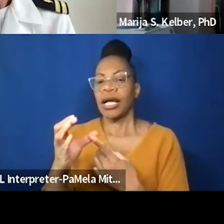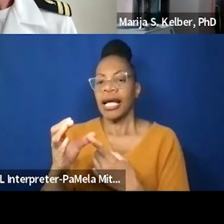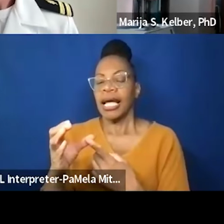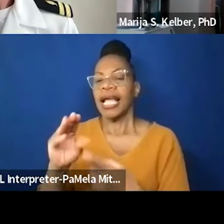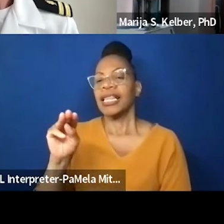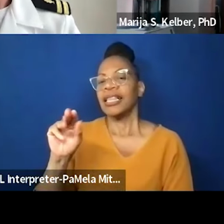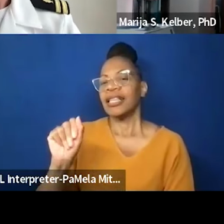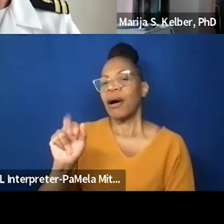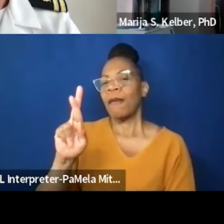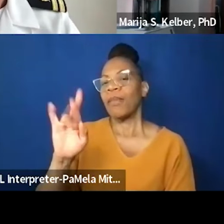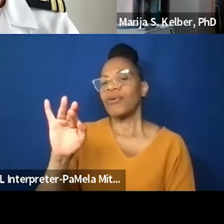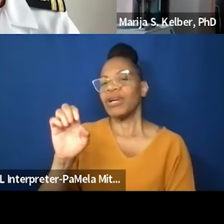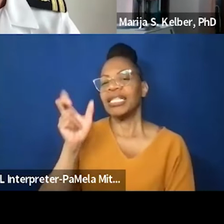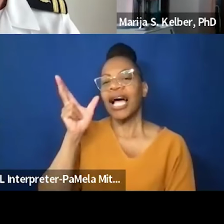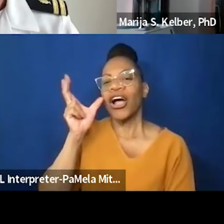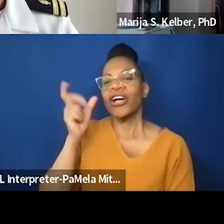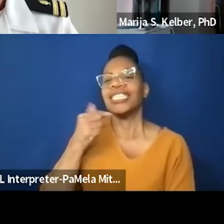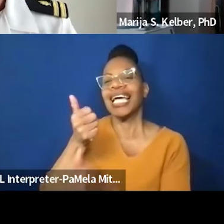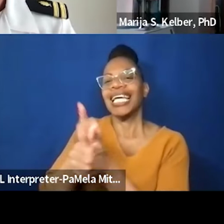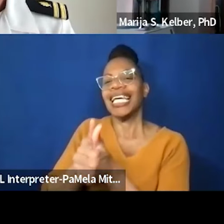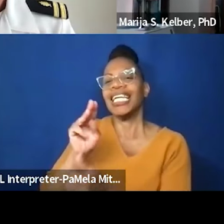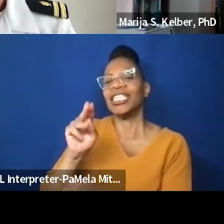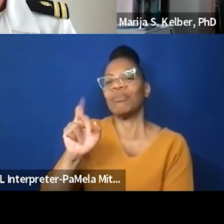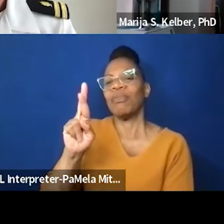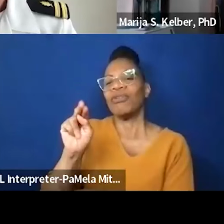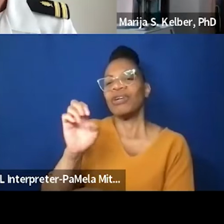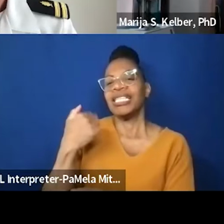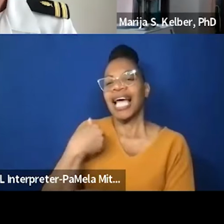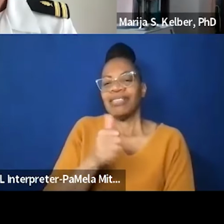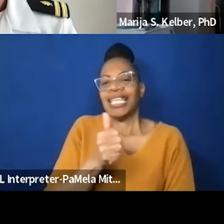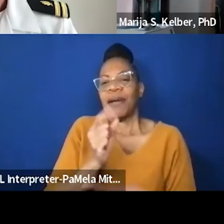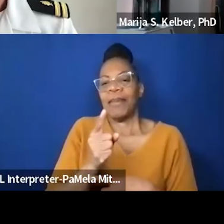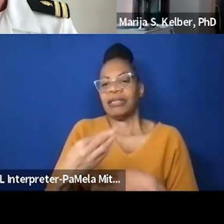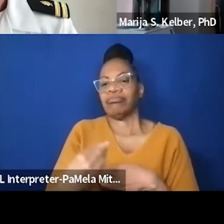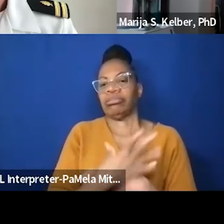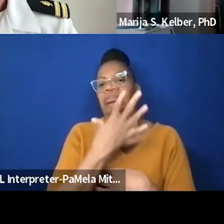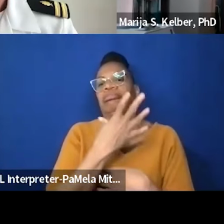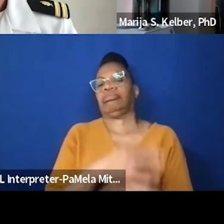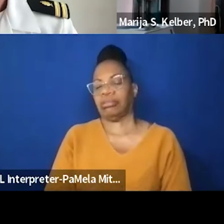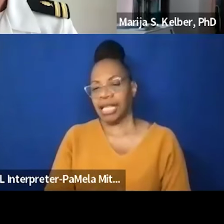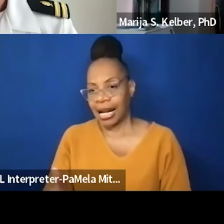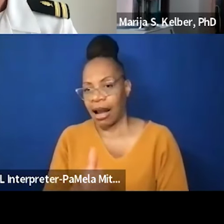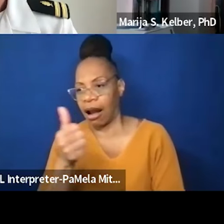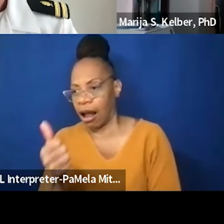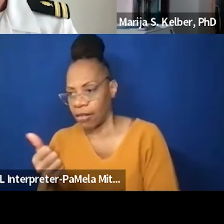that every Marine has 10 minutes on the beachhead of another Marine's soul. So it doesn't matter when you served, where you served,